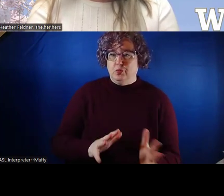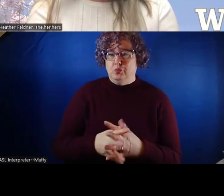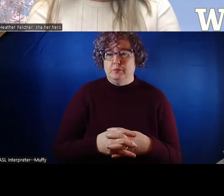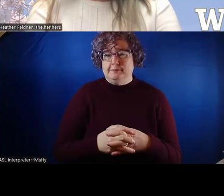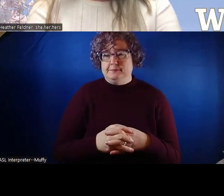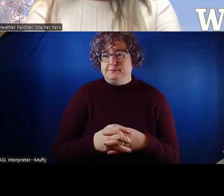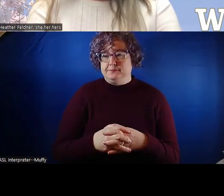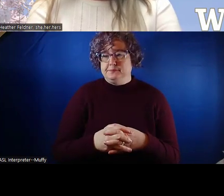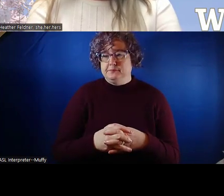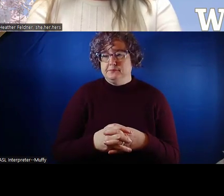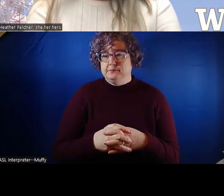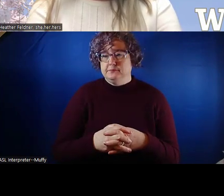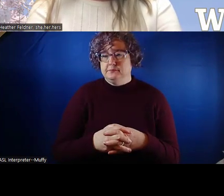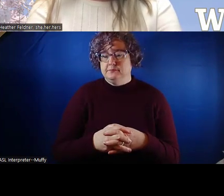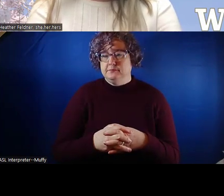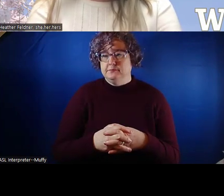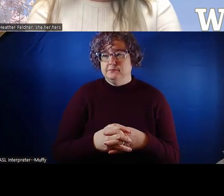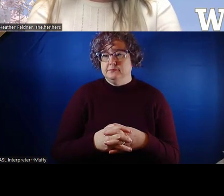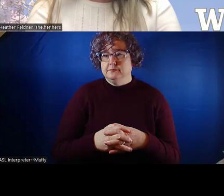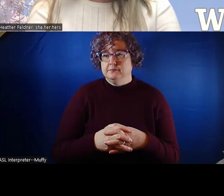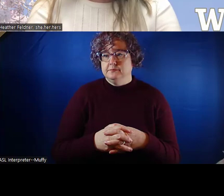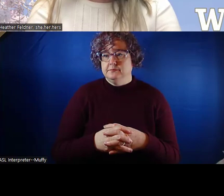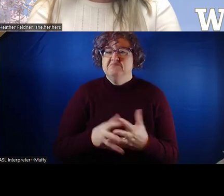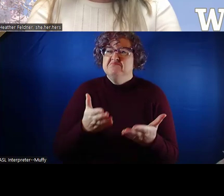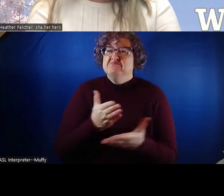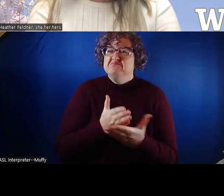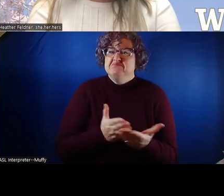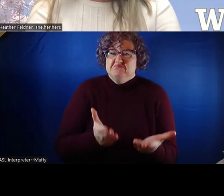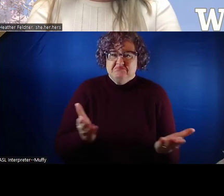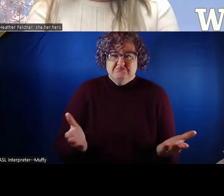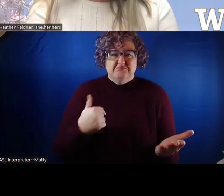So these are some of the things or steps I took